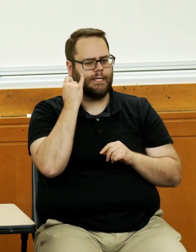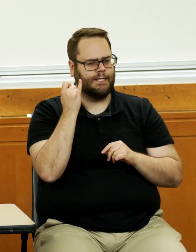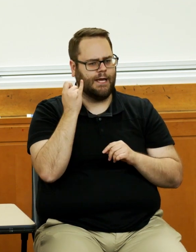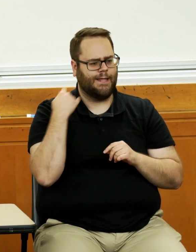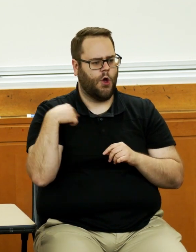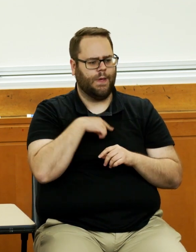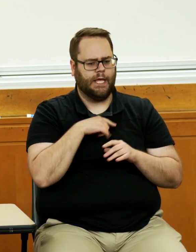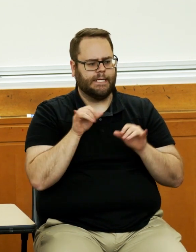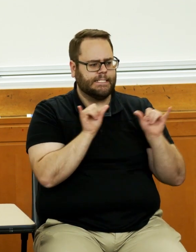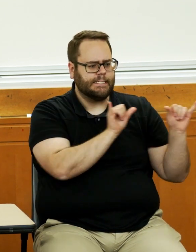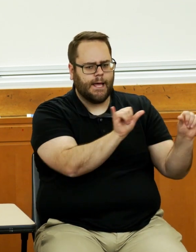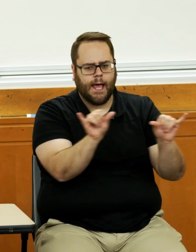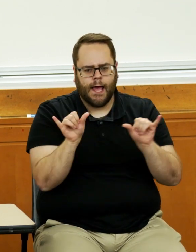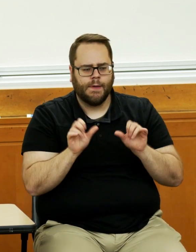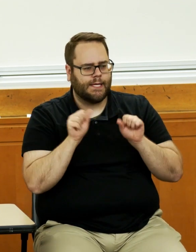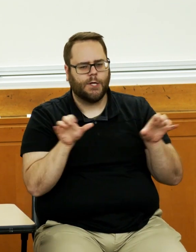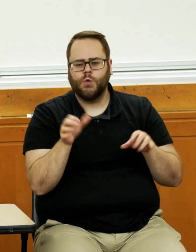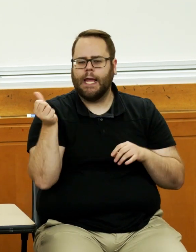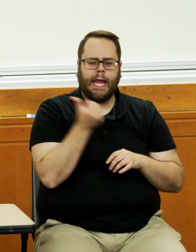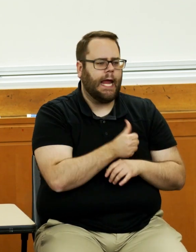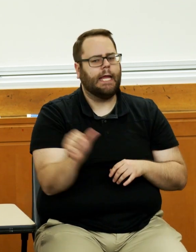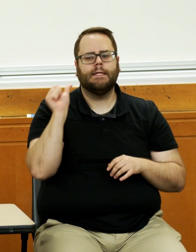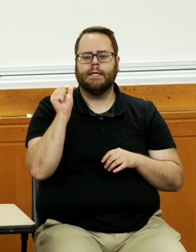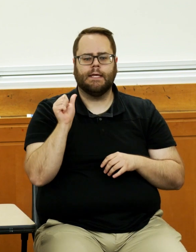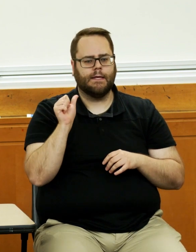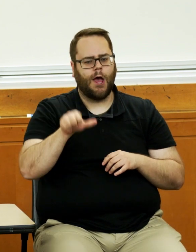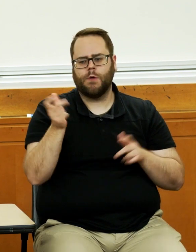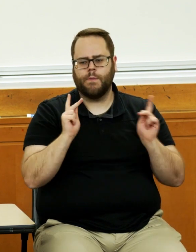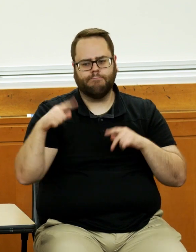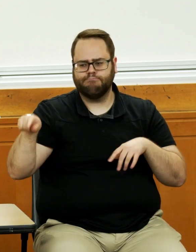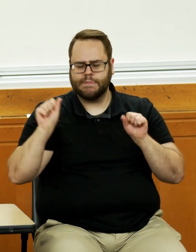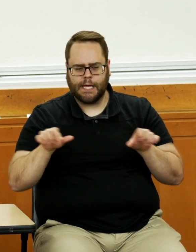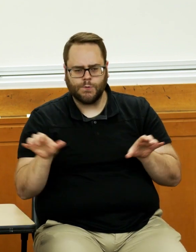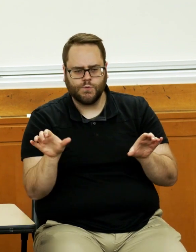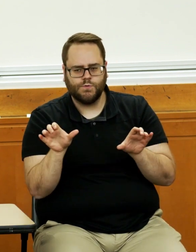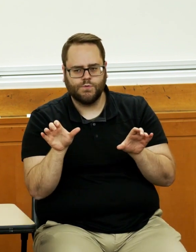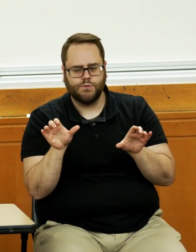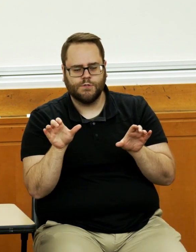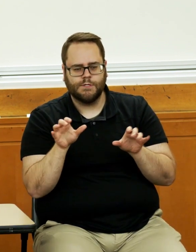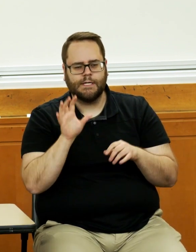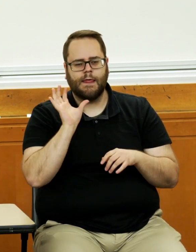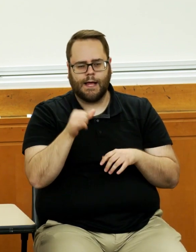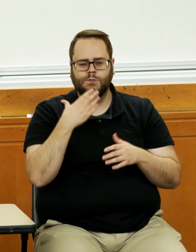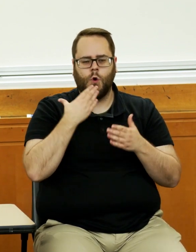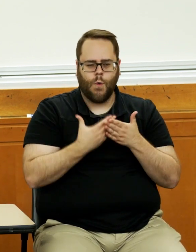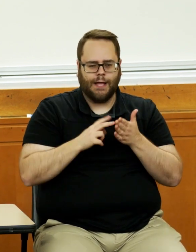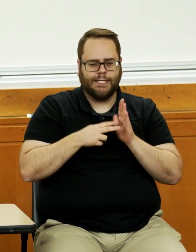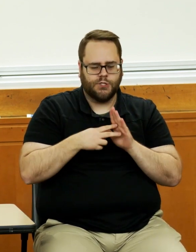like everyone else and can do anything anyone else can do is also a well-intentioned but ableist one